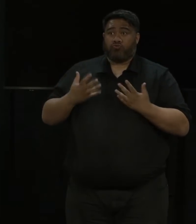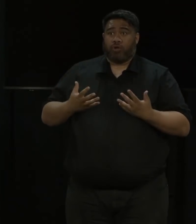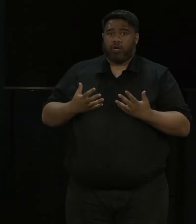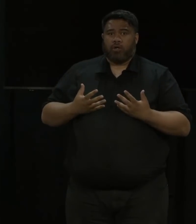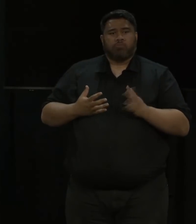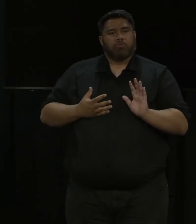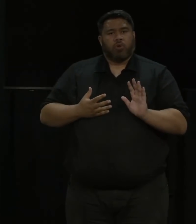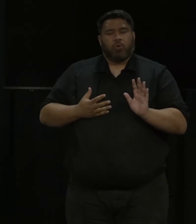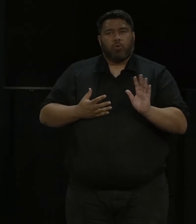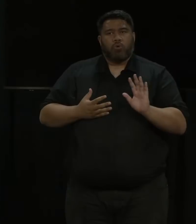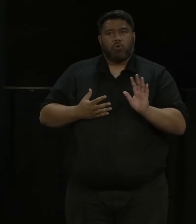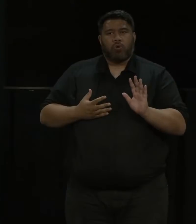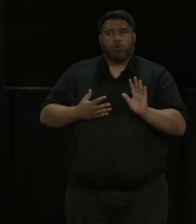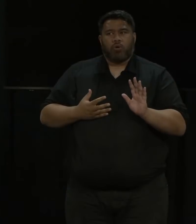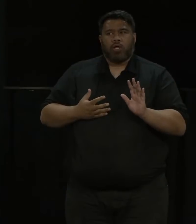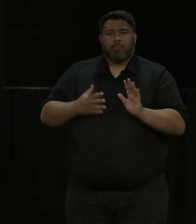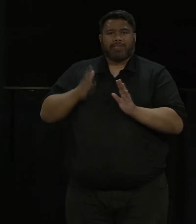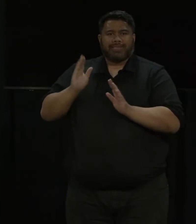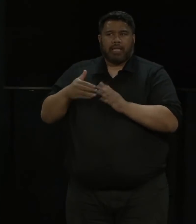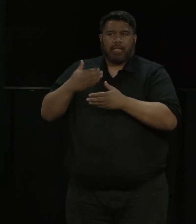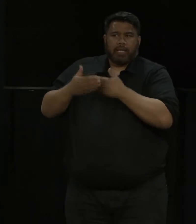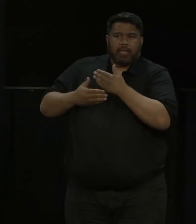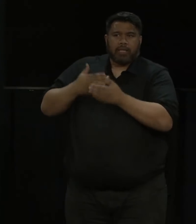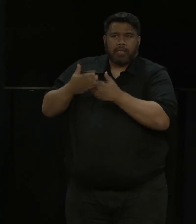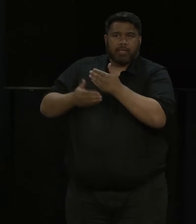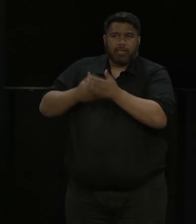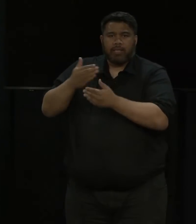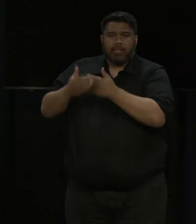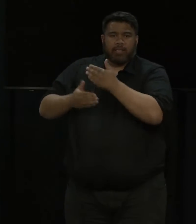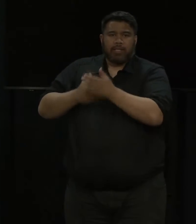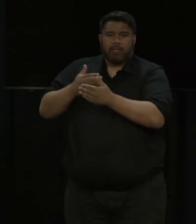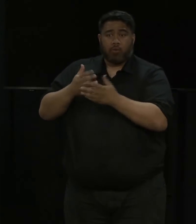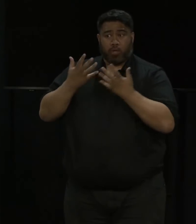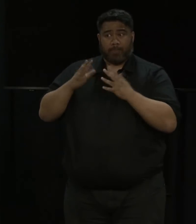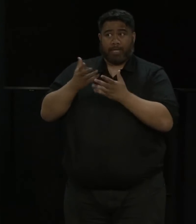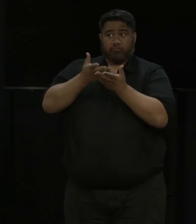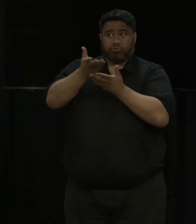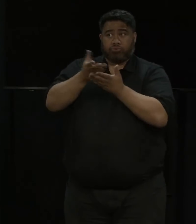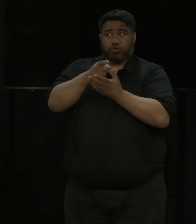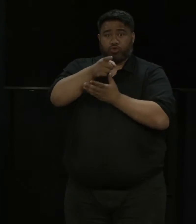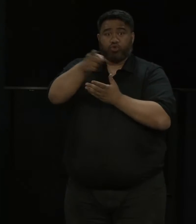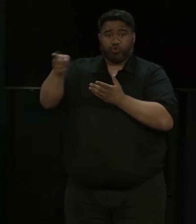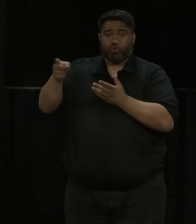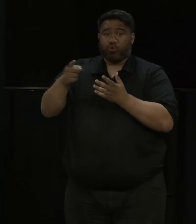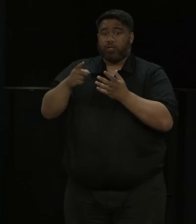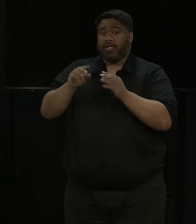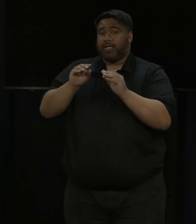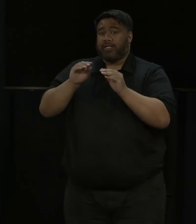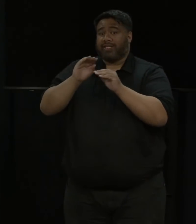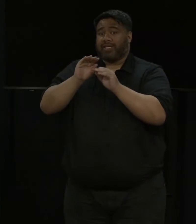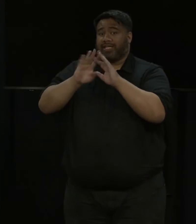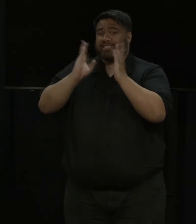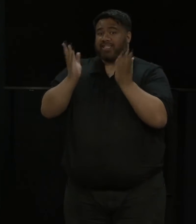purposes of isolation and so o. I am not ruling anything in or out at that point but it is a